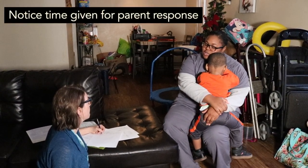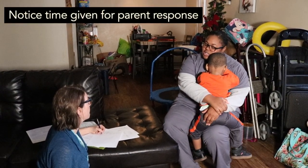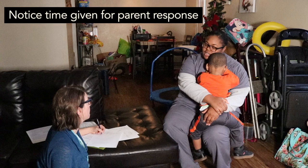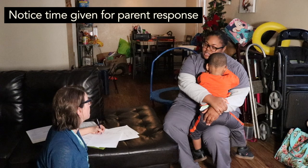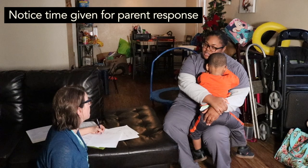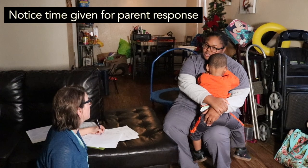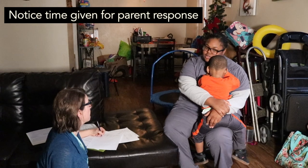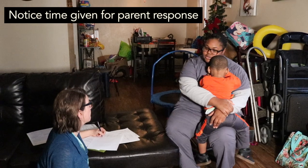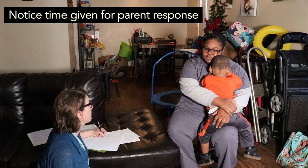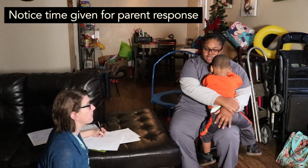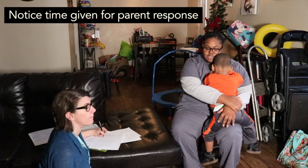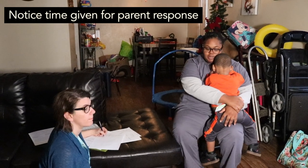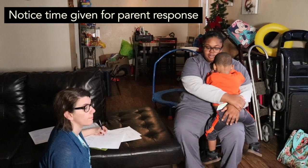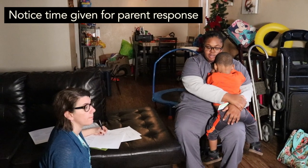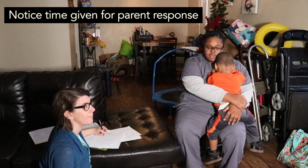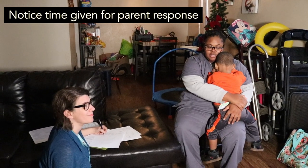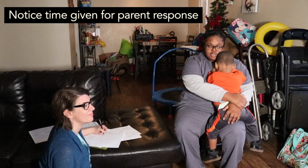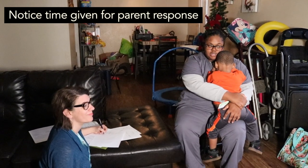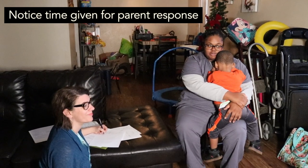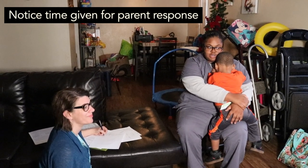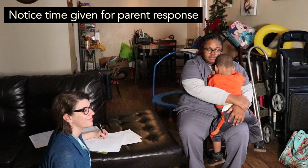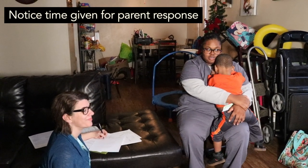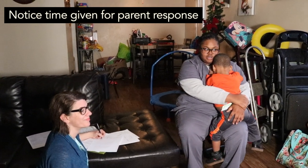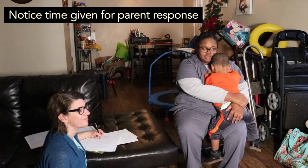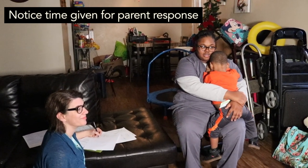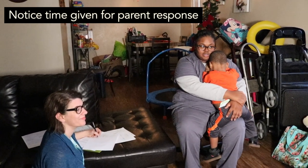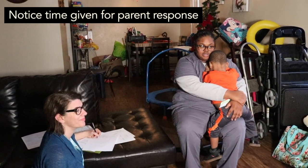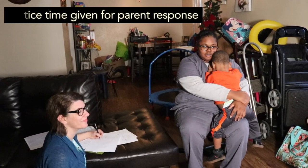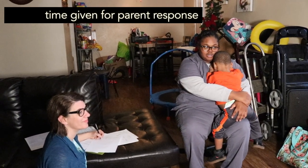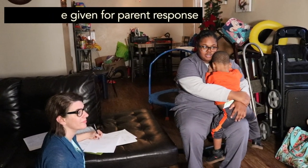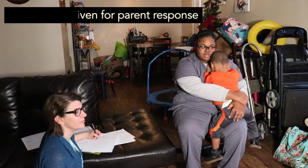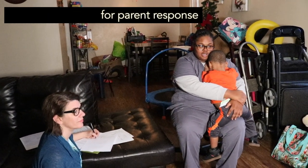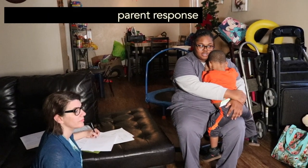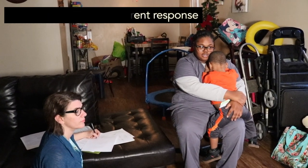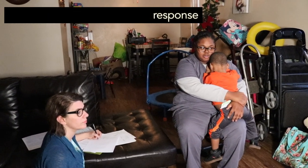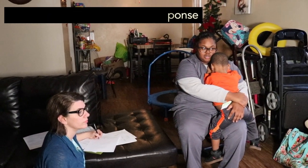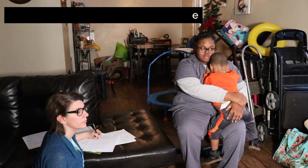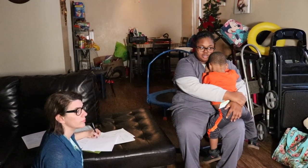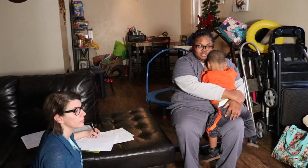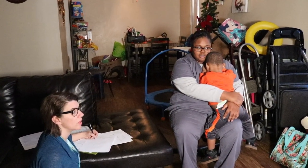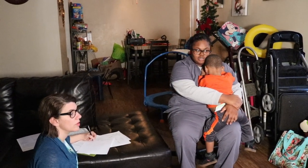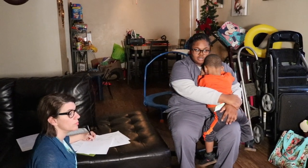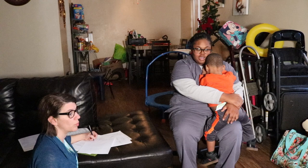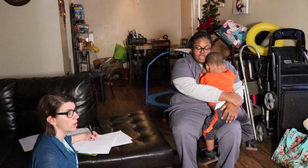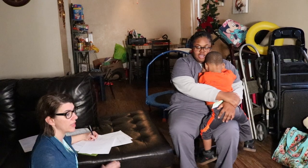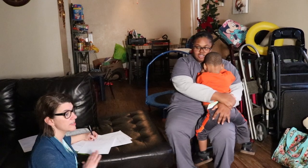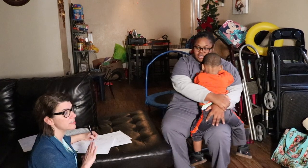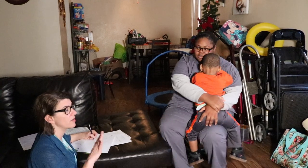When did he get his tubes? Maybe September. I was gonna say October. Where they discovered a